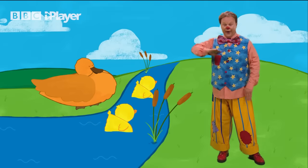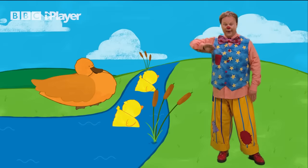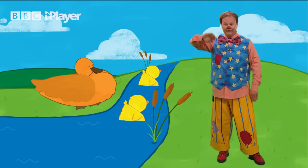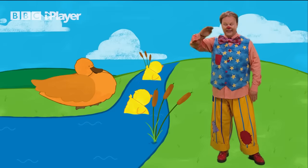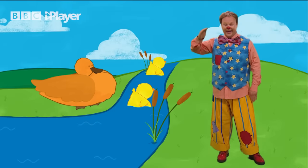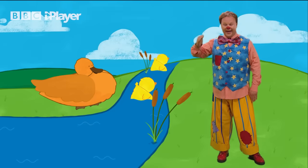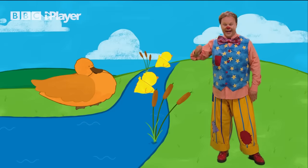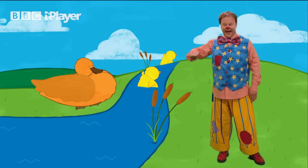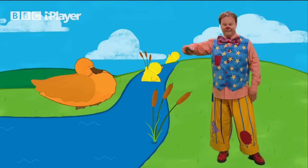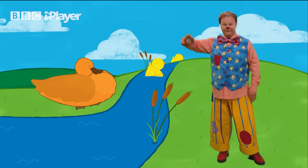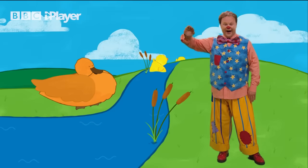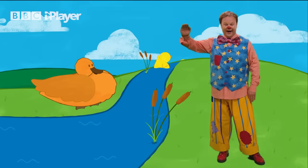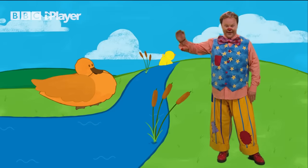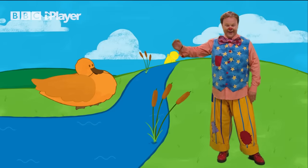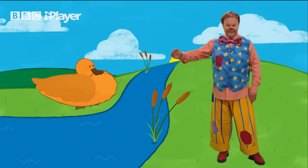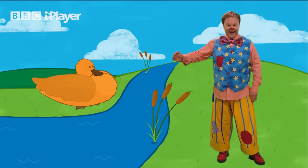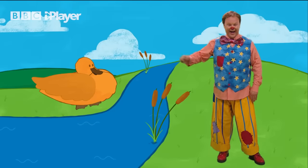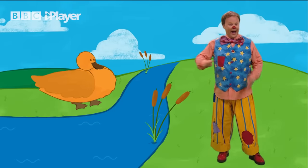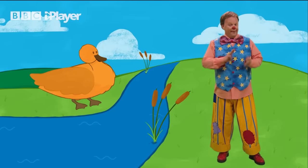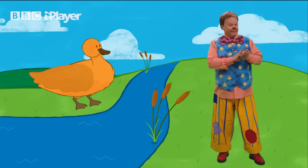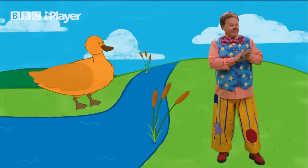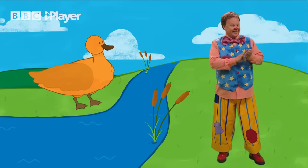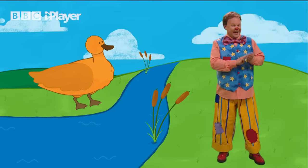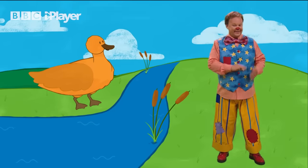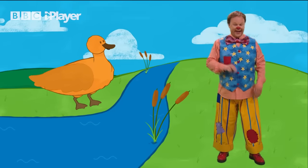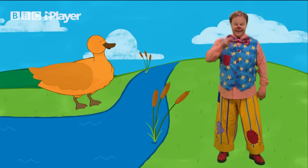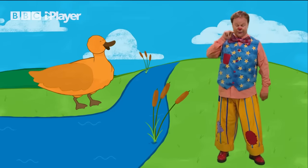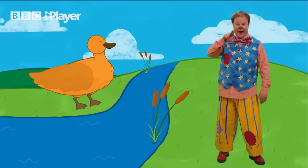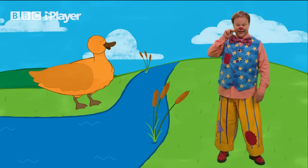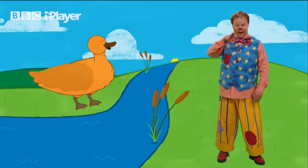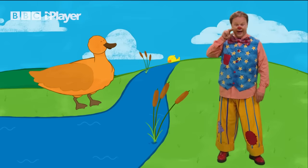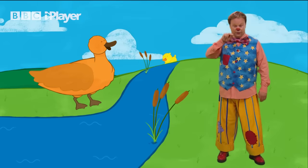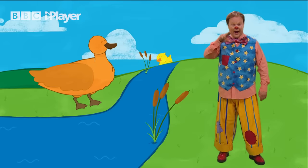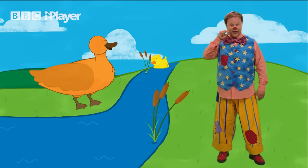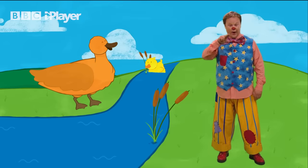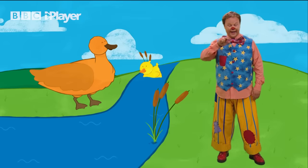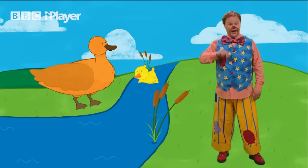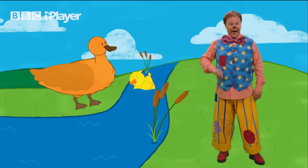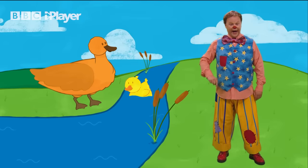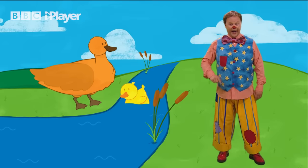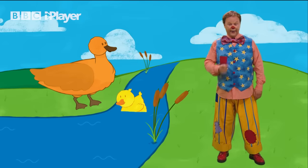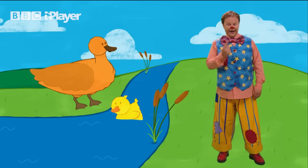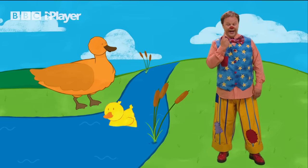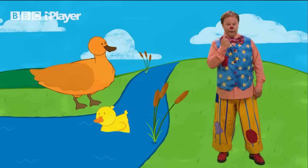over the hill and far away mama duck said quack quack quack quack and only